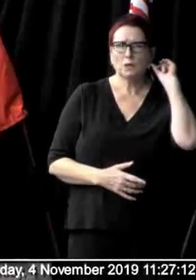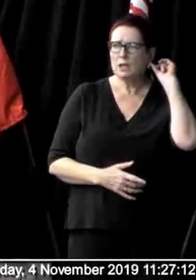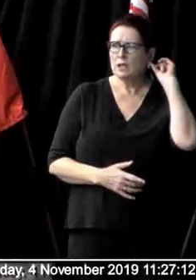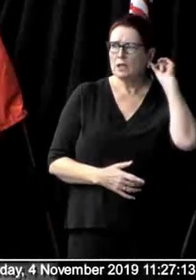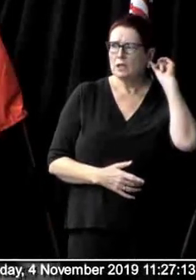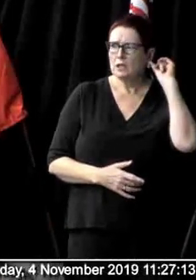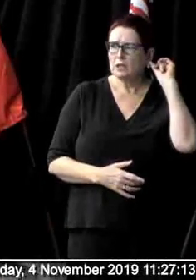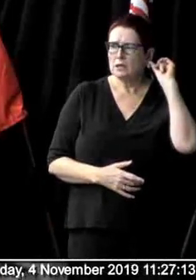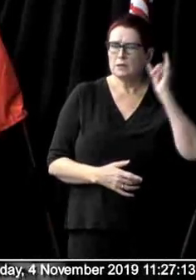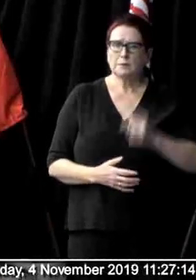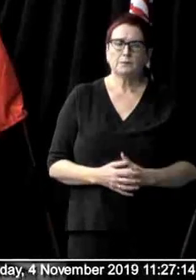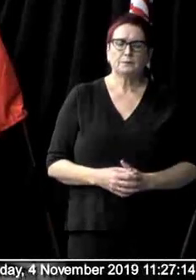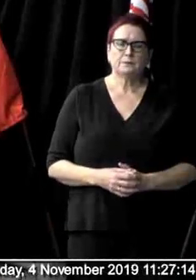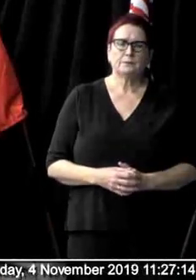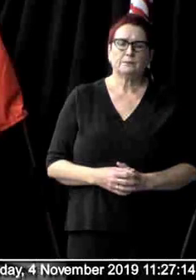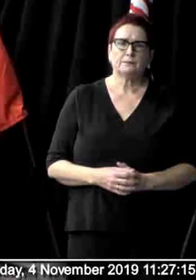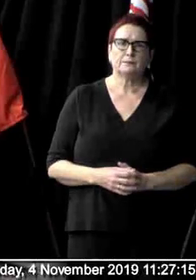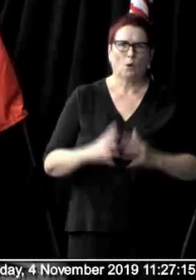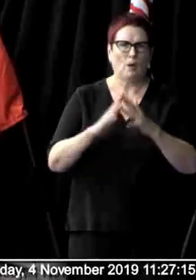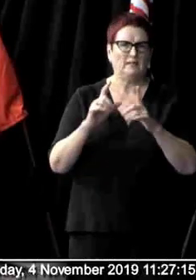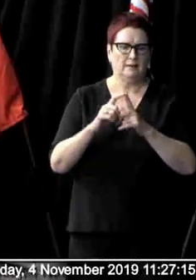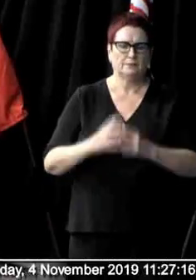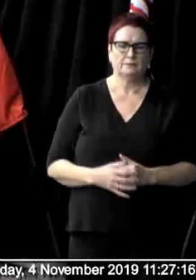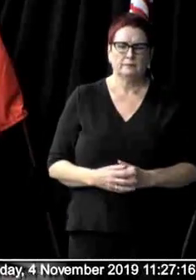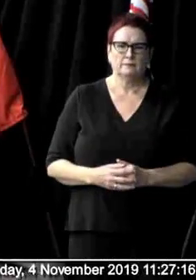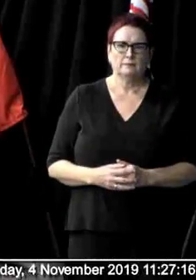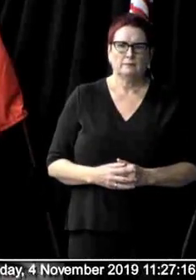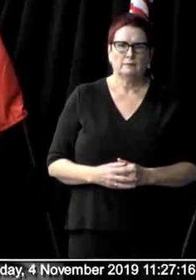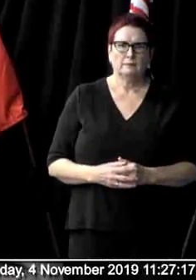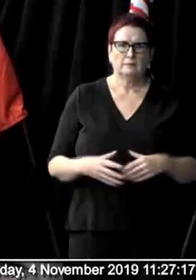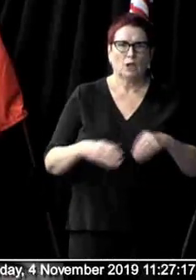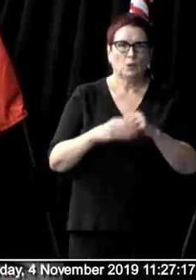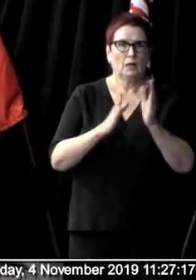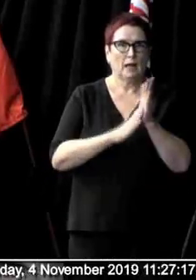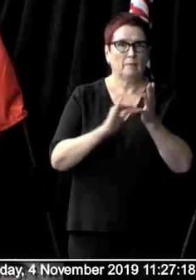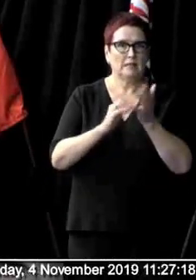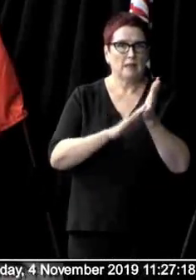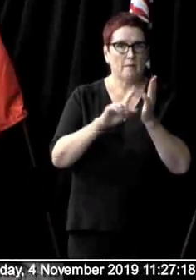their evidence on Wednesday, including Ms Morris, who is the head